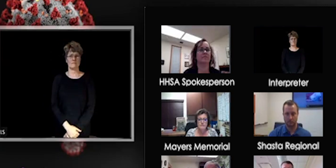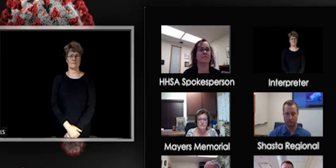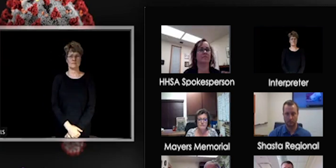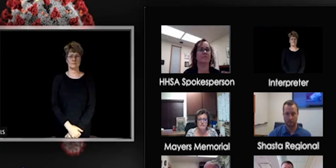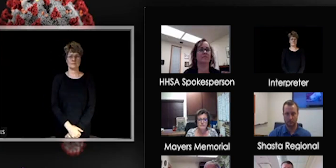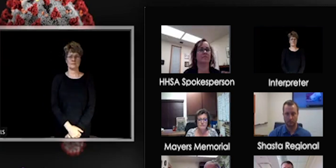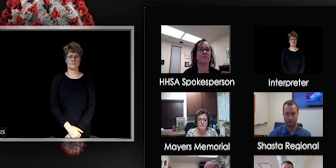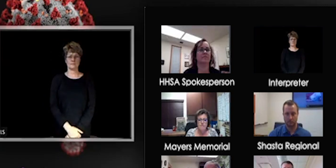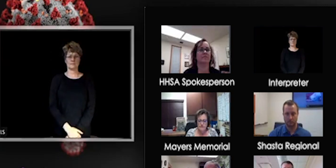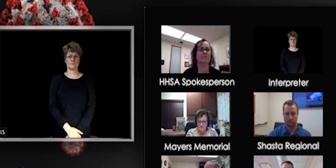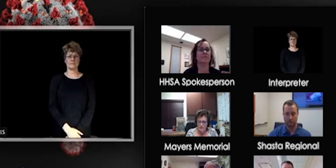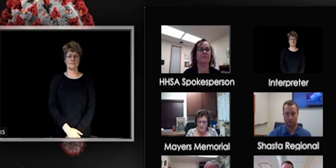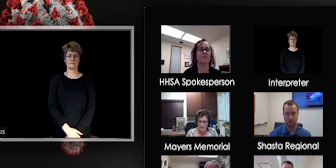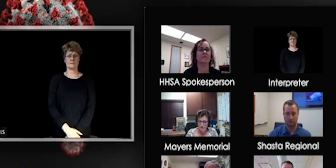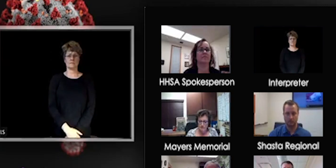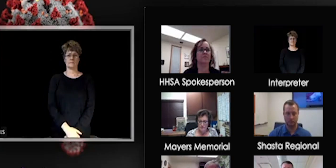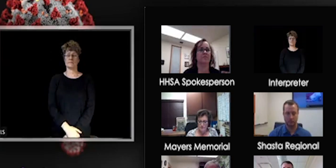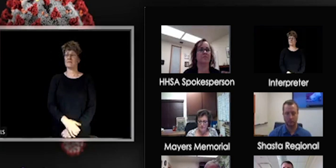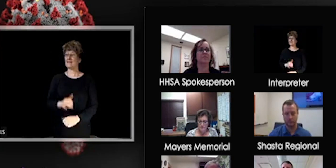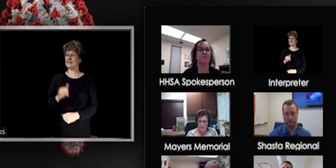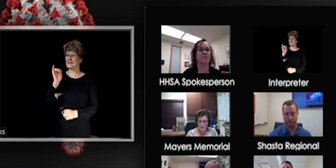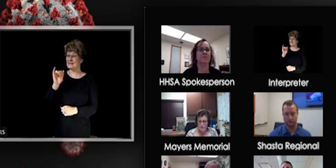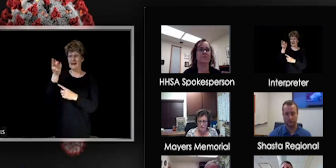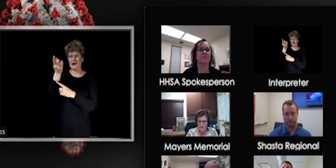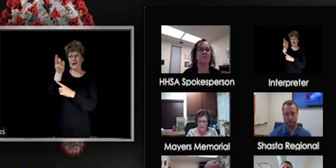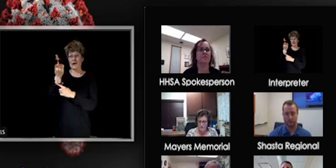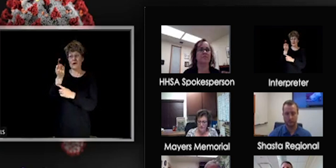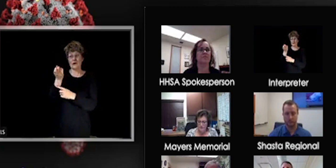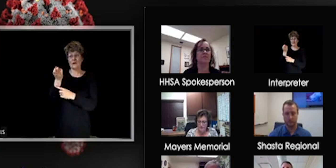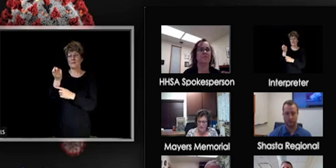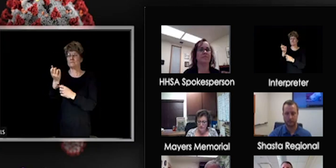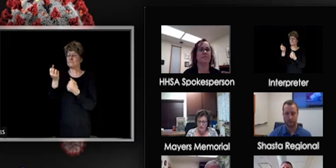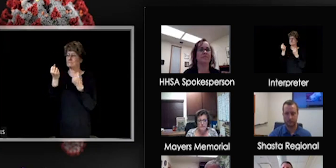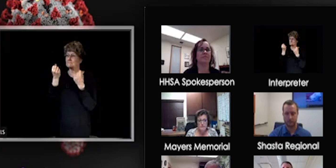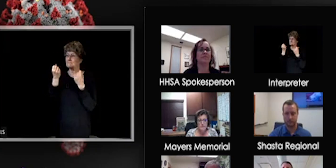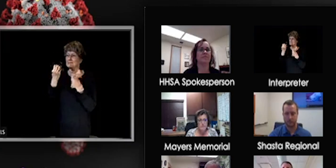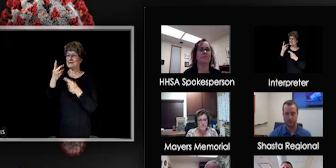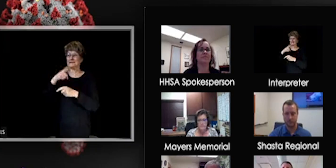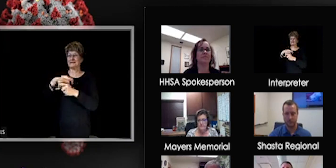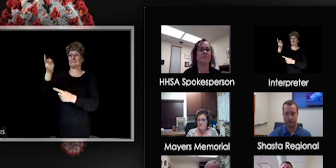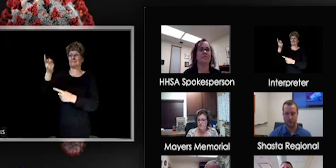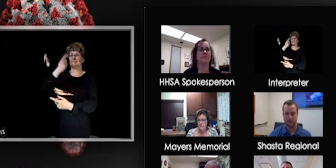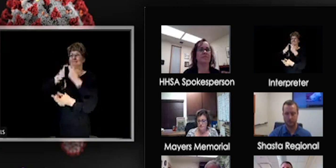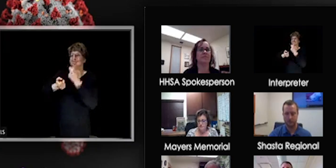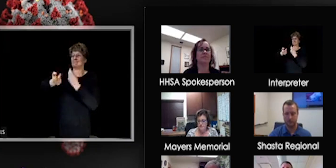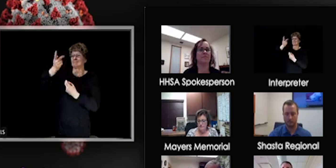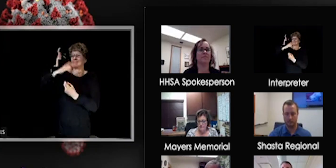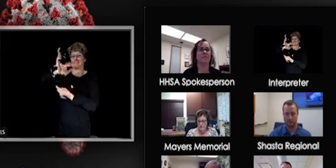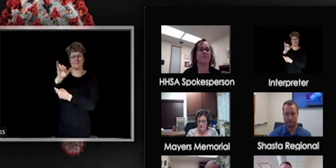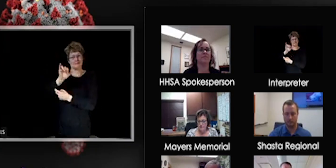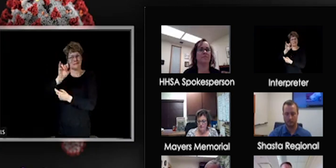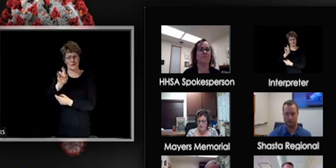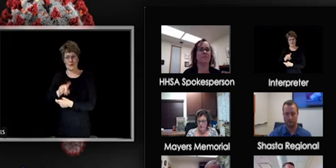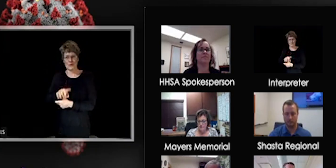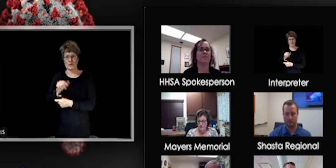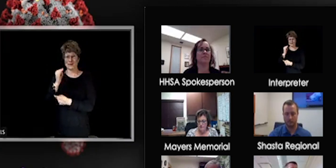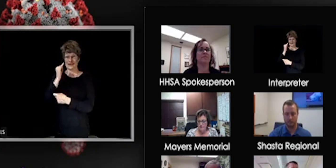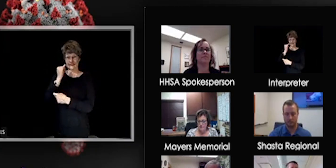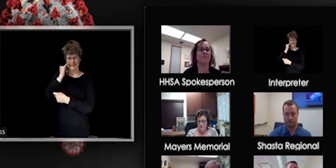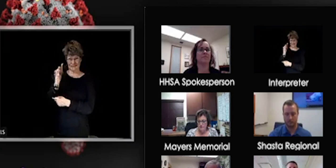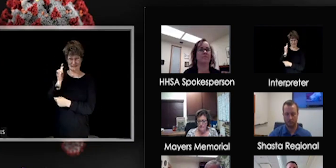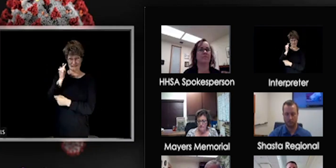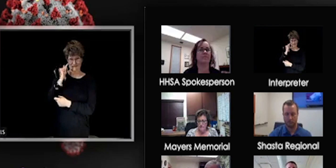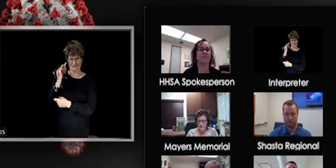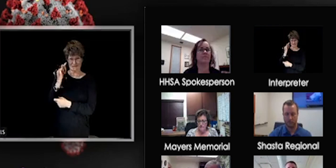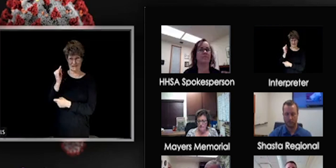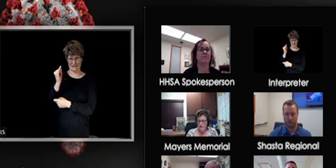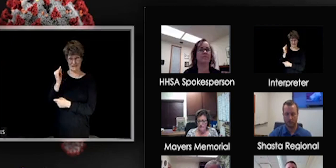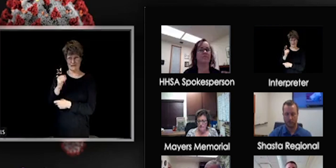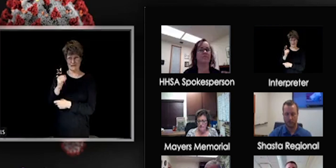We get this question a lot and if that information was…the way that this disease is transmitted,